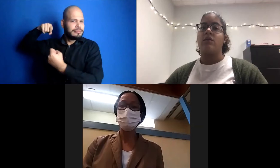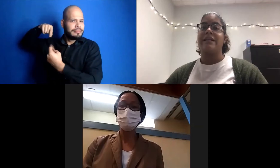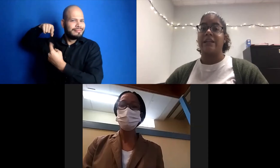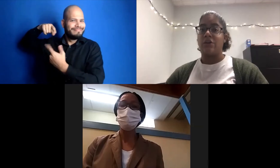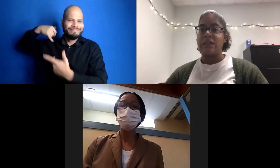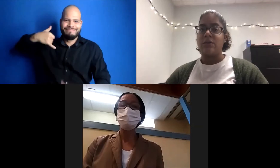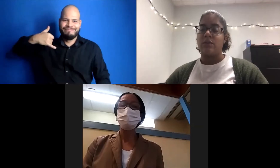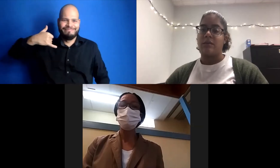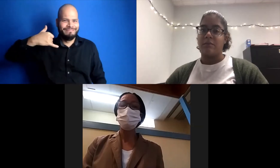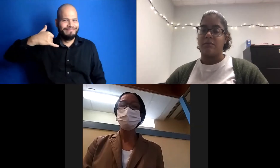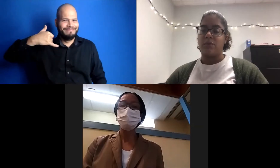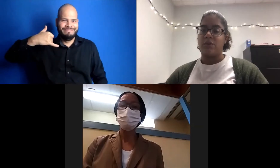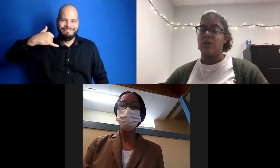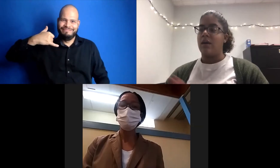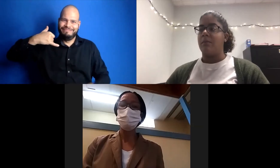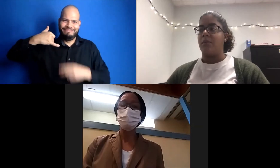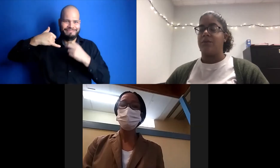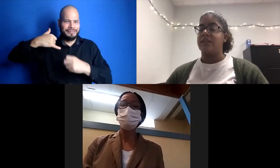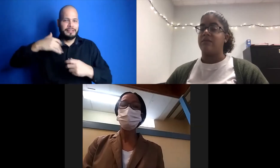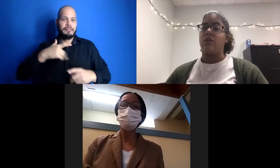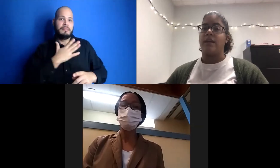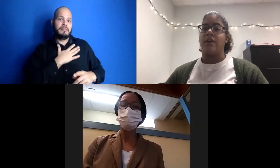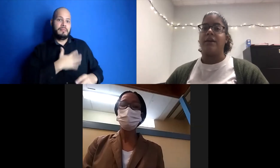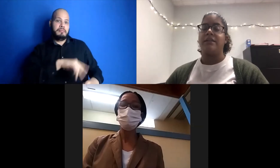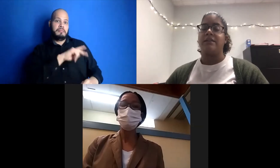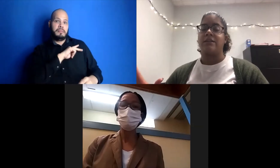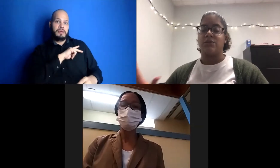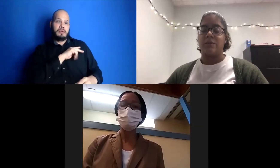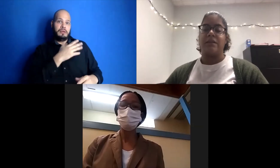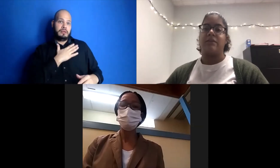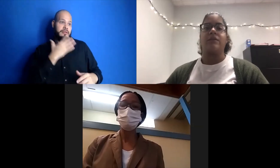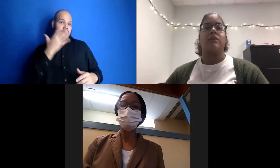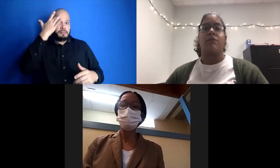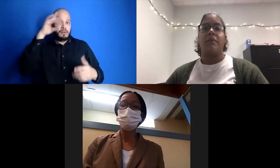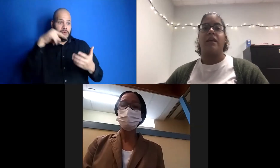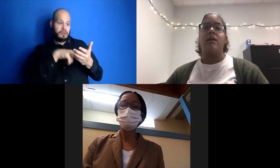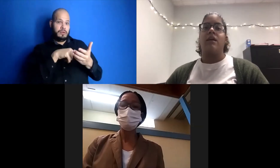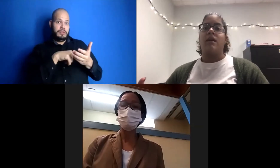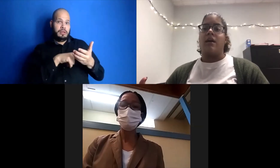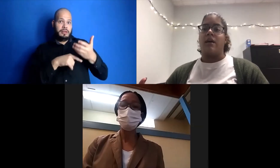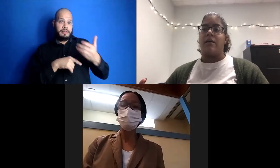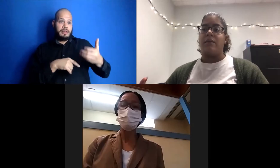clearly with the Bluetooth but with this phone here it is extremely difficult for me um even